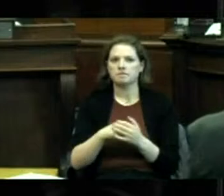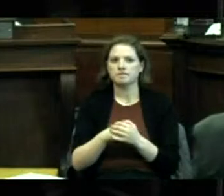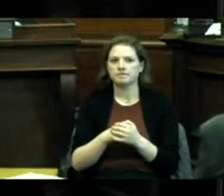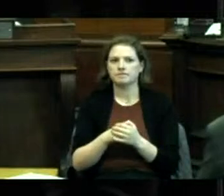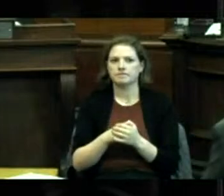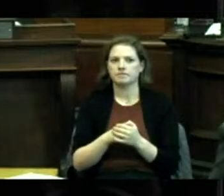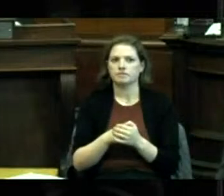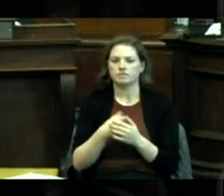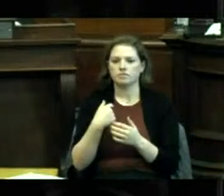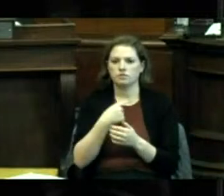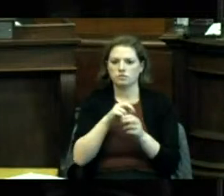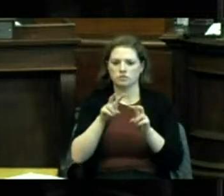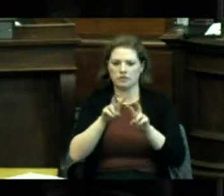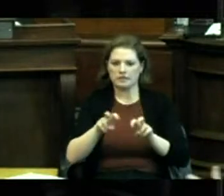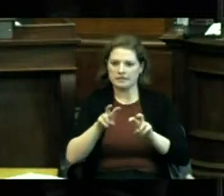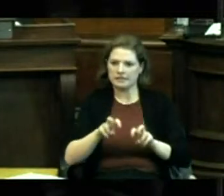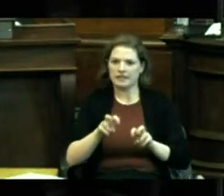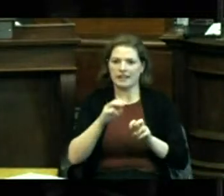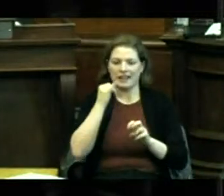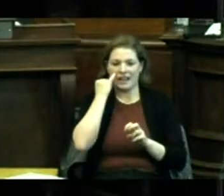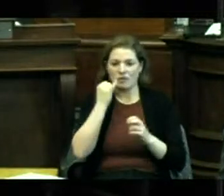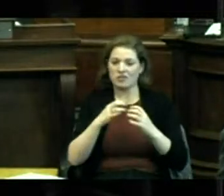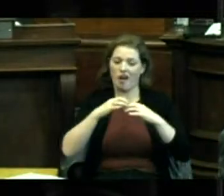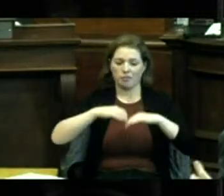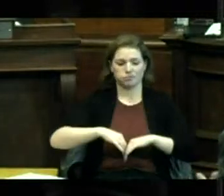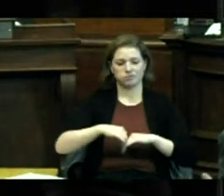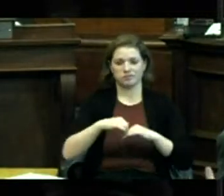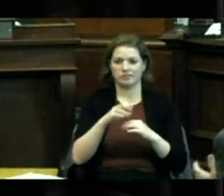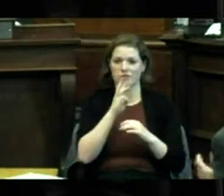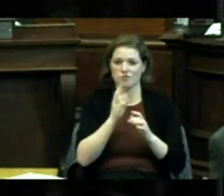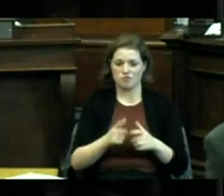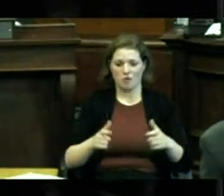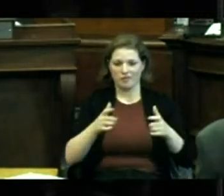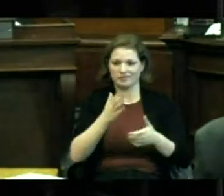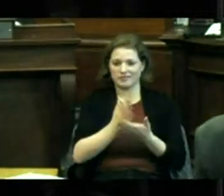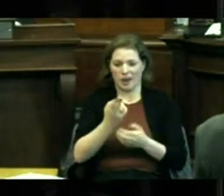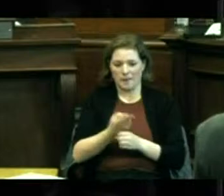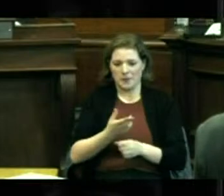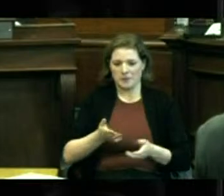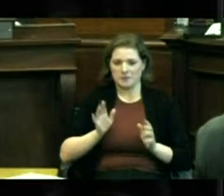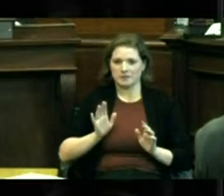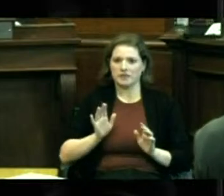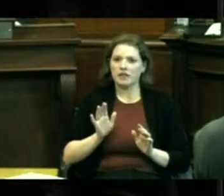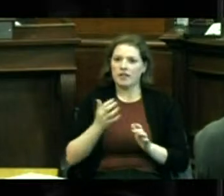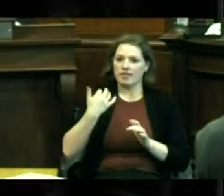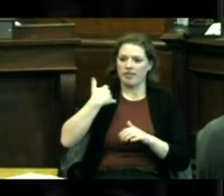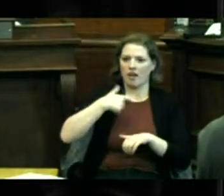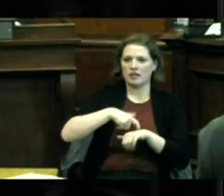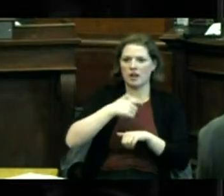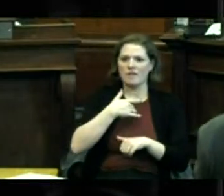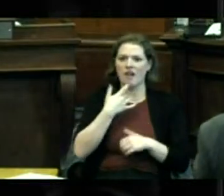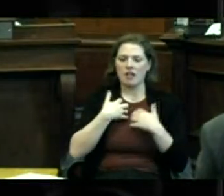a little longer. Obviously, we're also taking a good hard look at decommissioning the